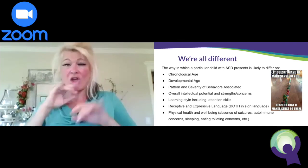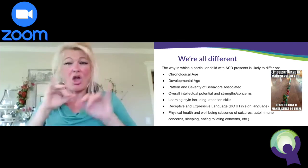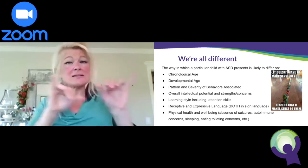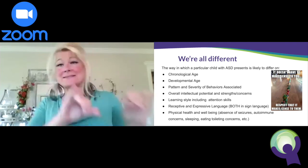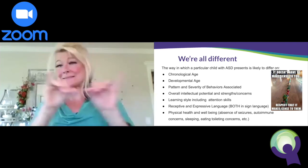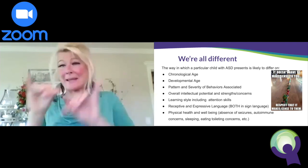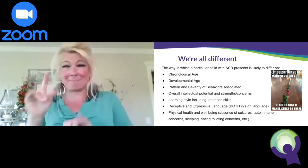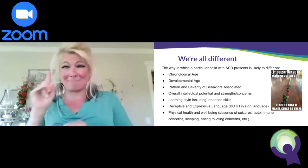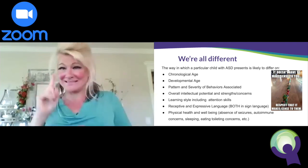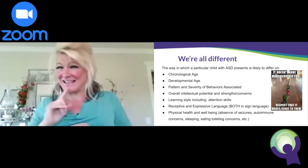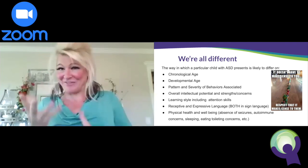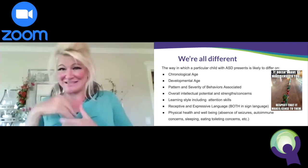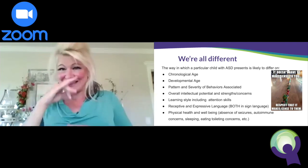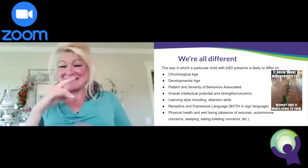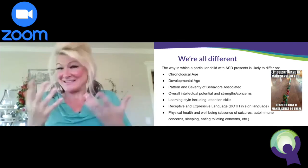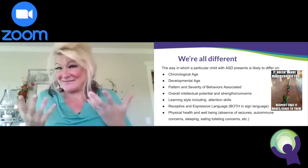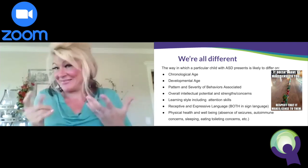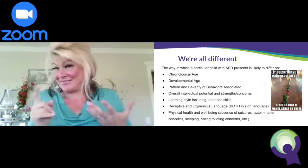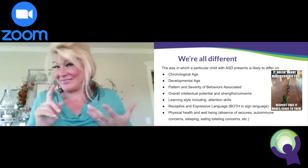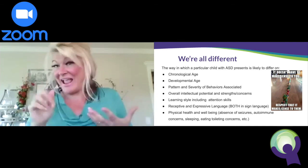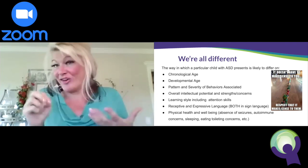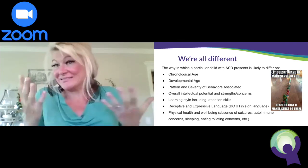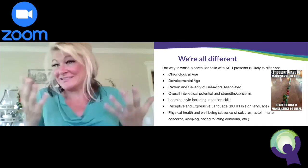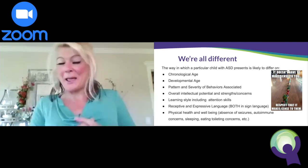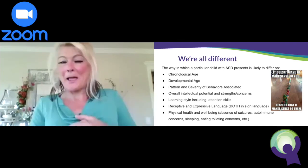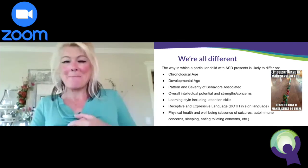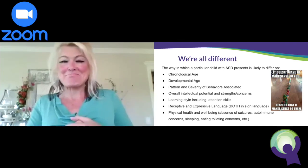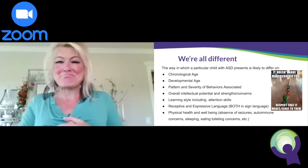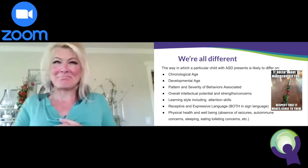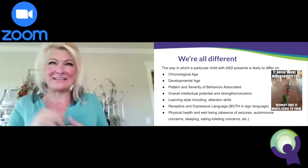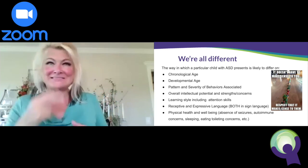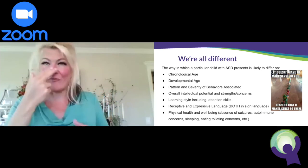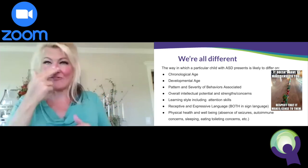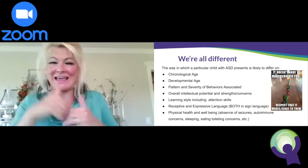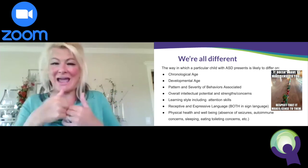hearing kids with autism, they really they develop with the same